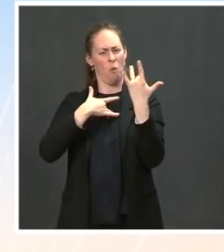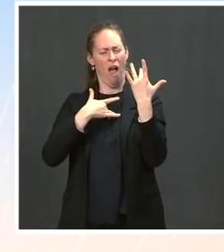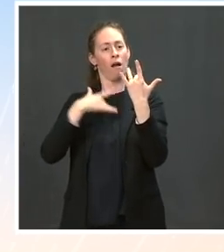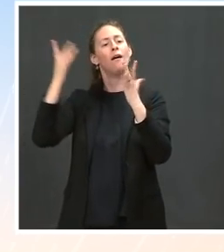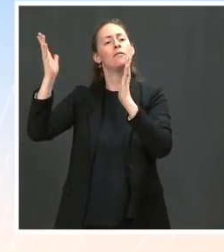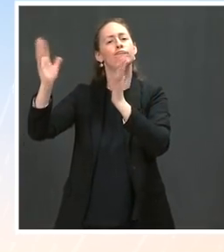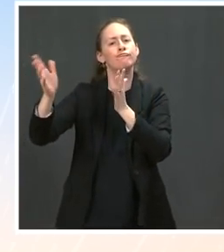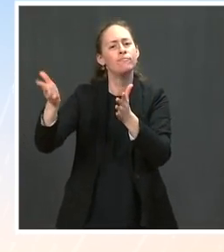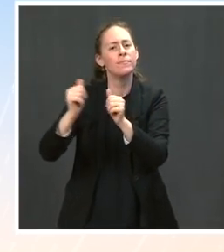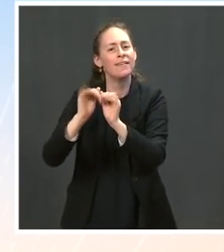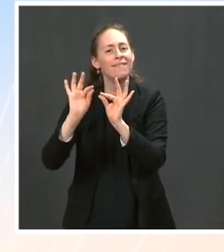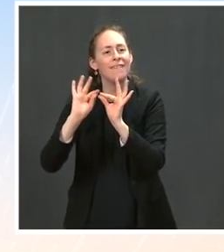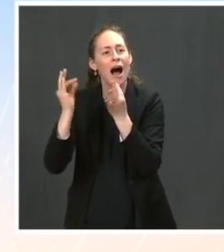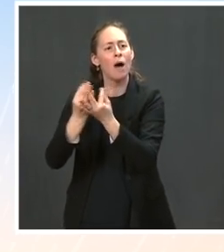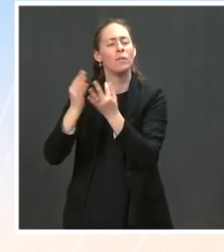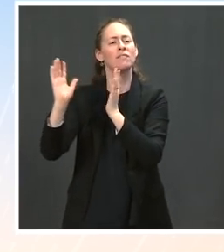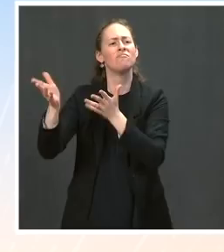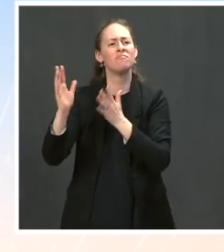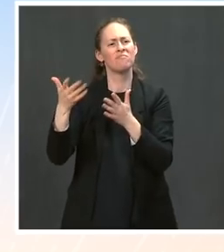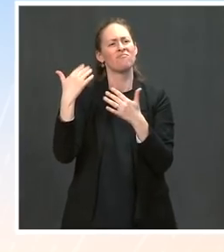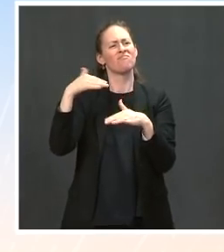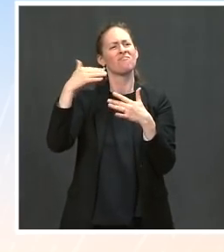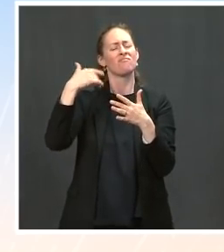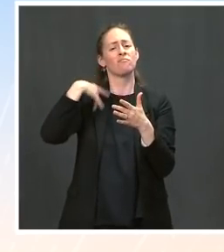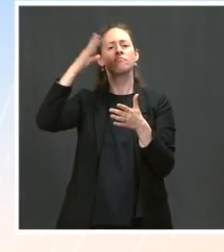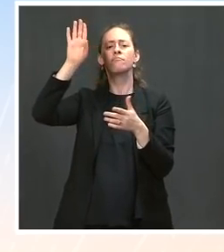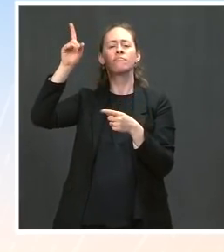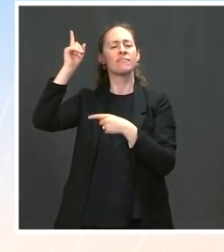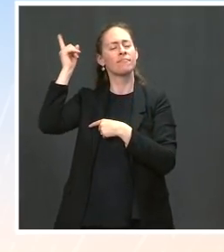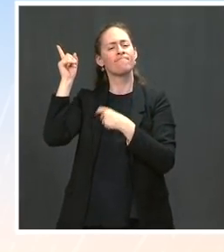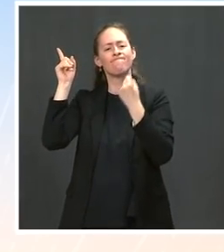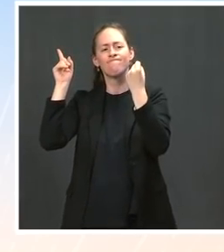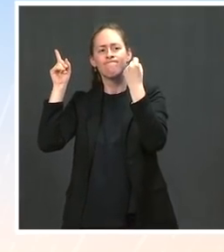That he understands that people are exhausted, that they are tired, that --